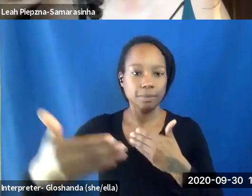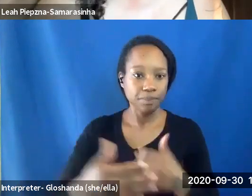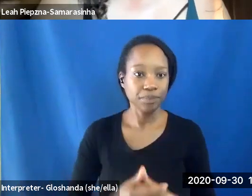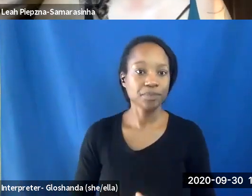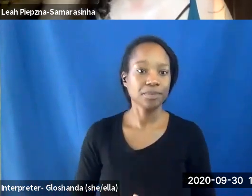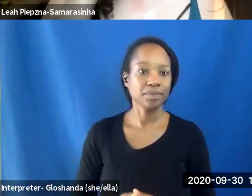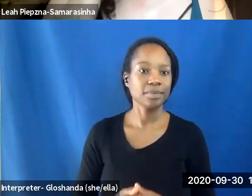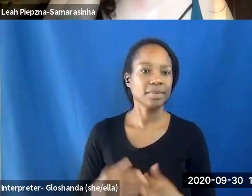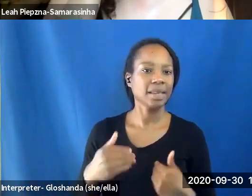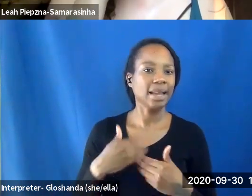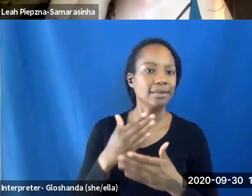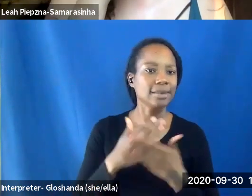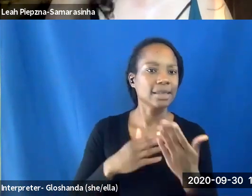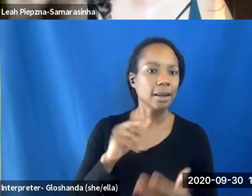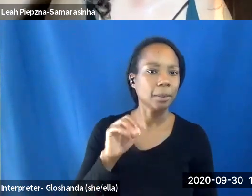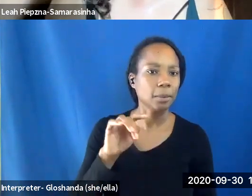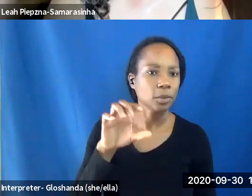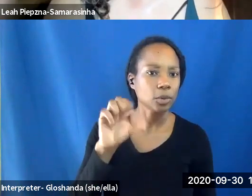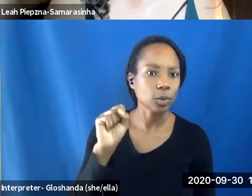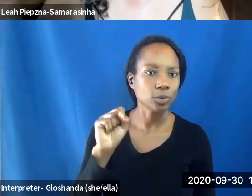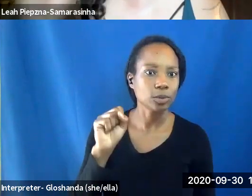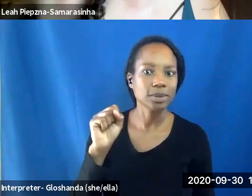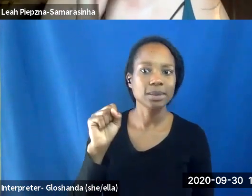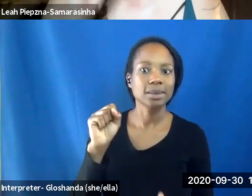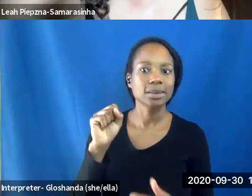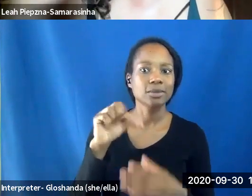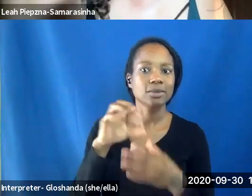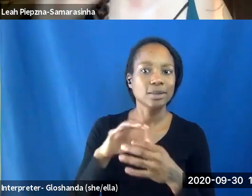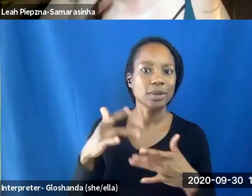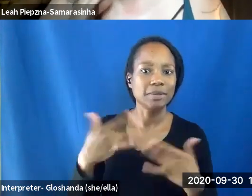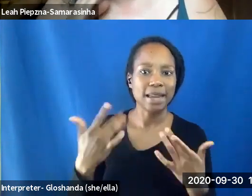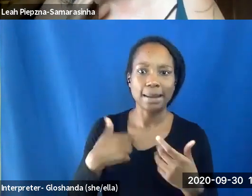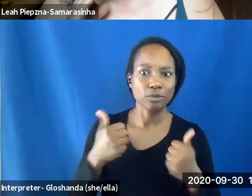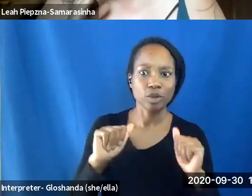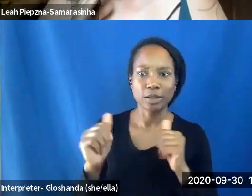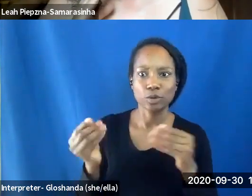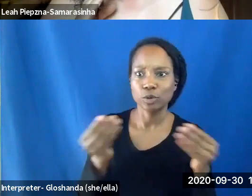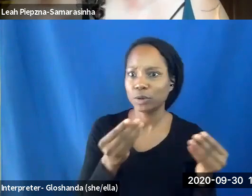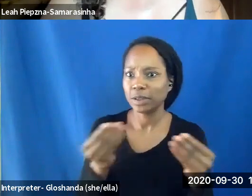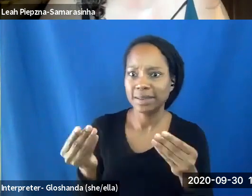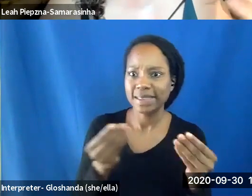and I'm kind of flying by the seat of my pants to do some facilitation that wasn't originally on my docket do,